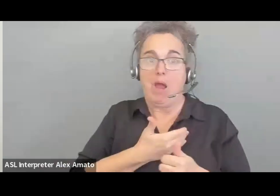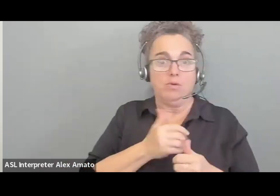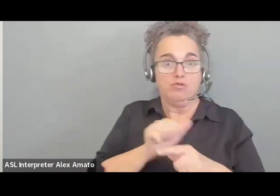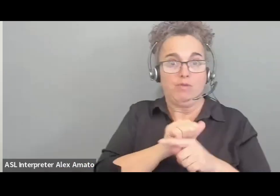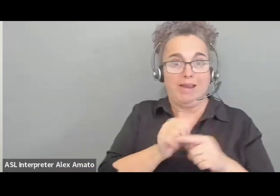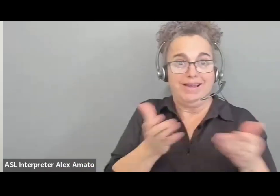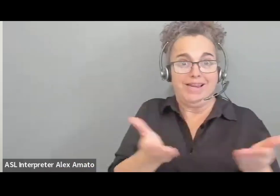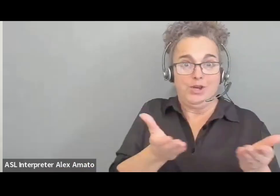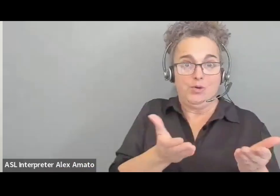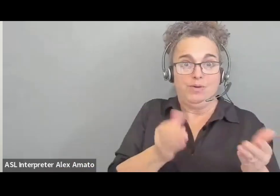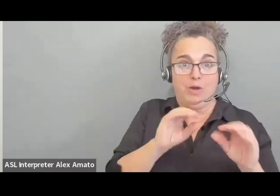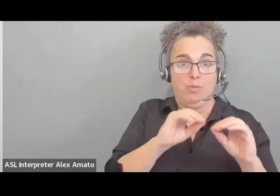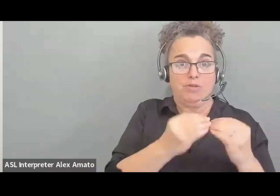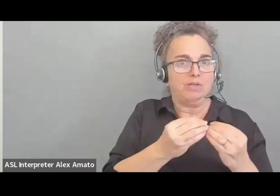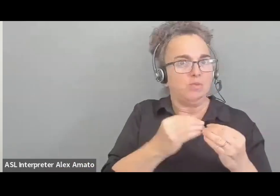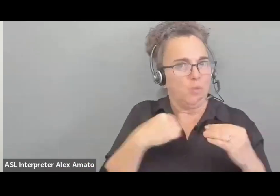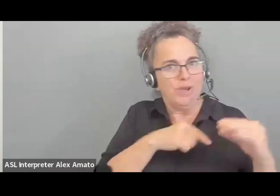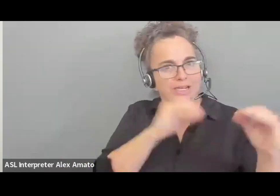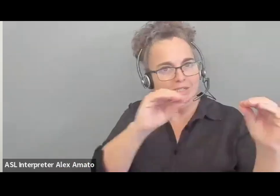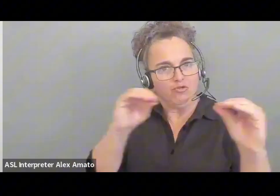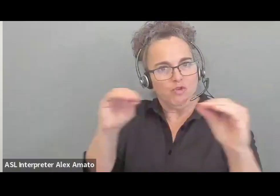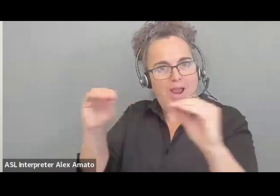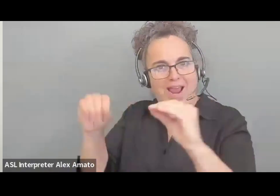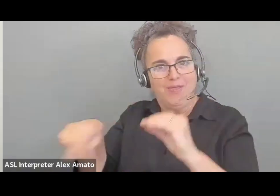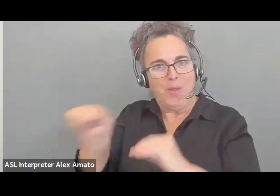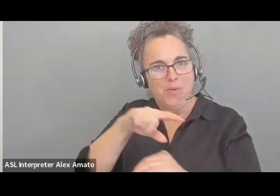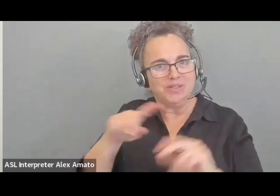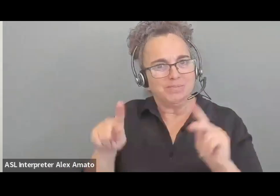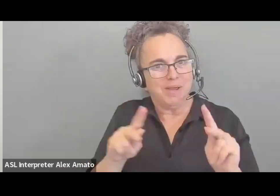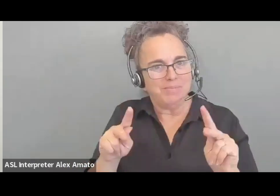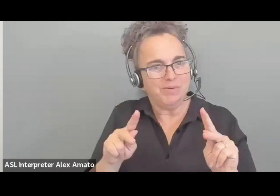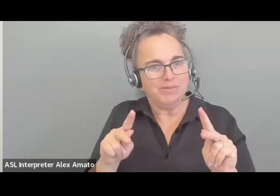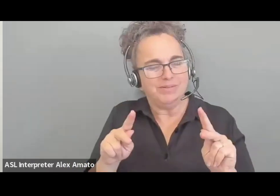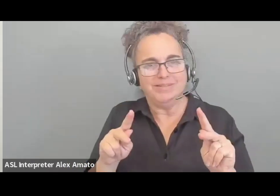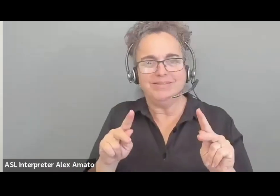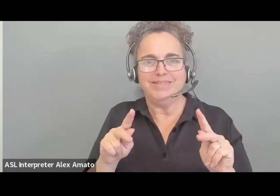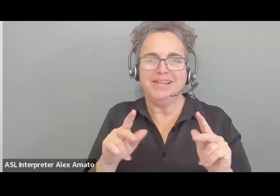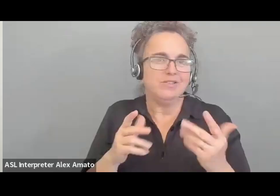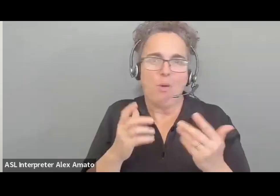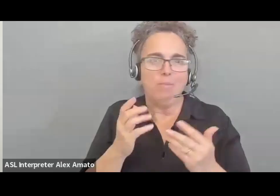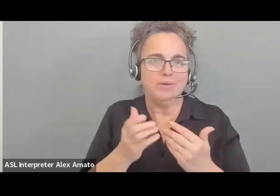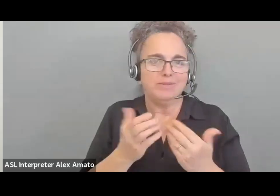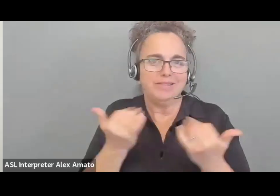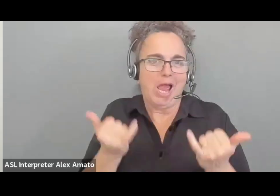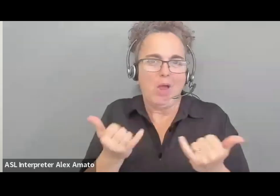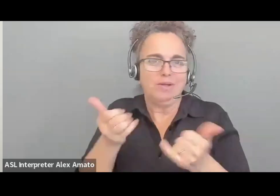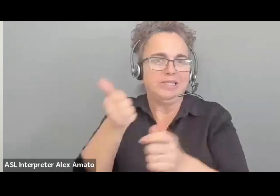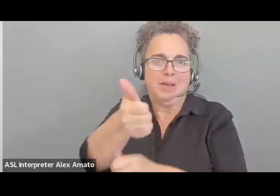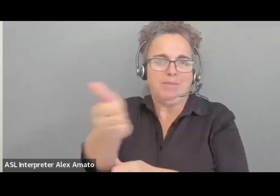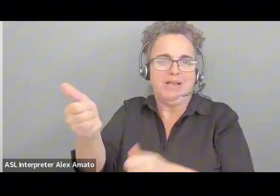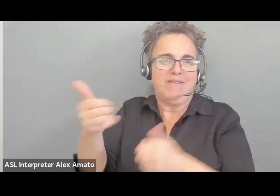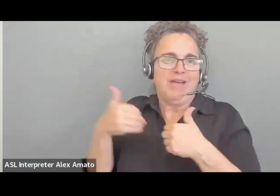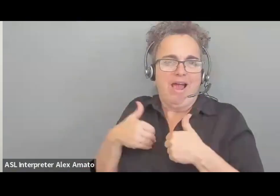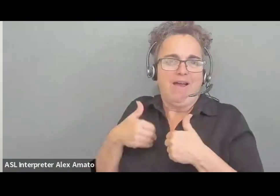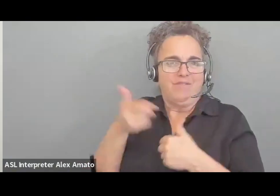and has trained a lot of people, is almost kind of becoming secondary in the sense that the market has, in a way, solved for itself.